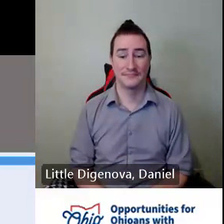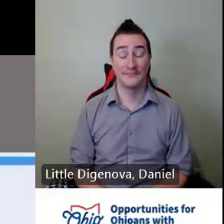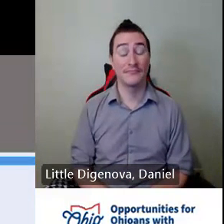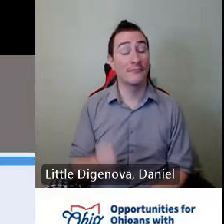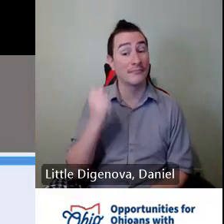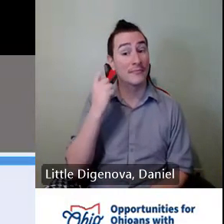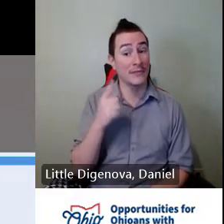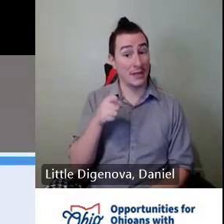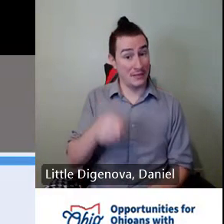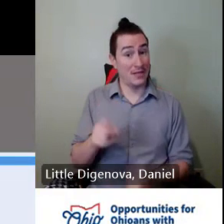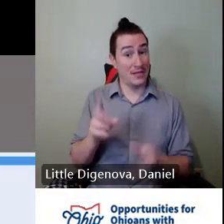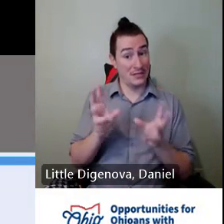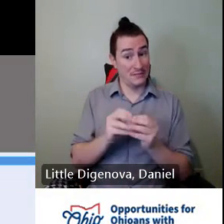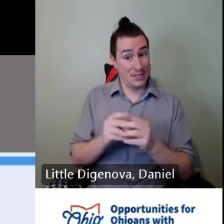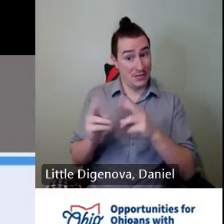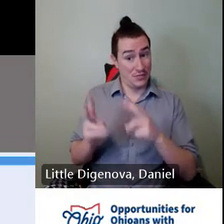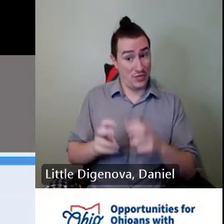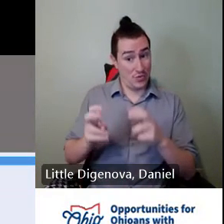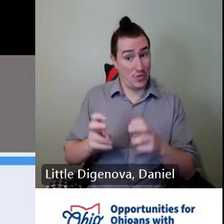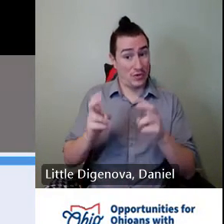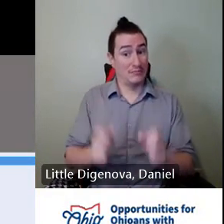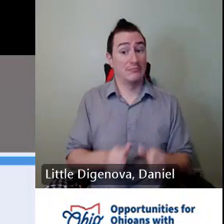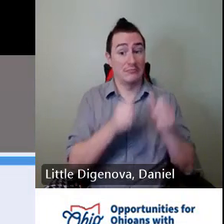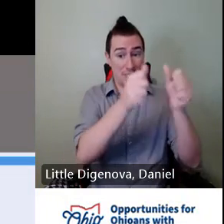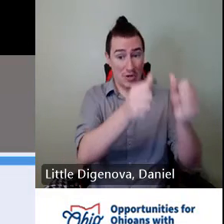presentation and will forward that link to you at a later time.